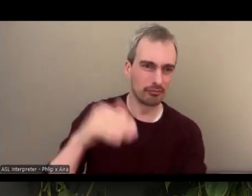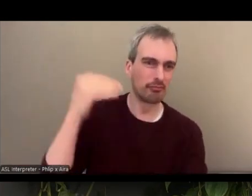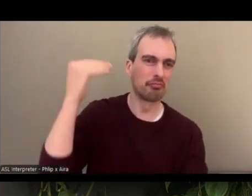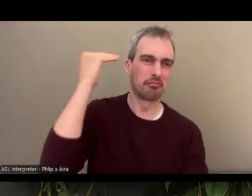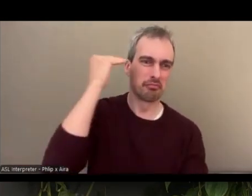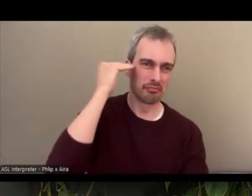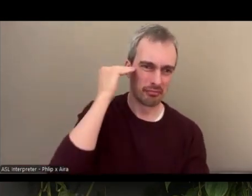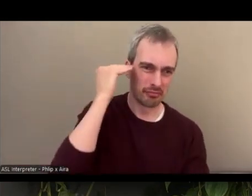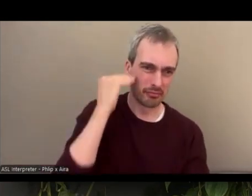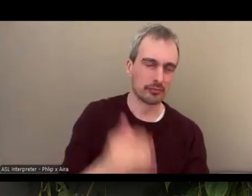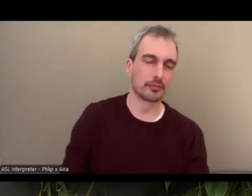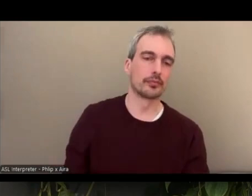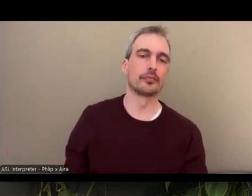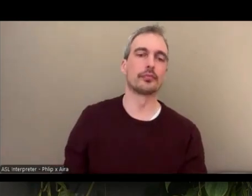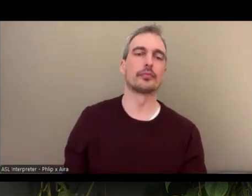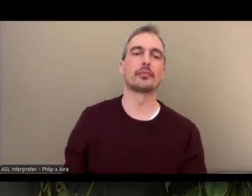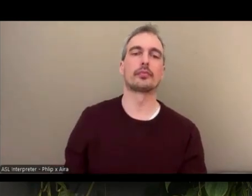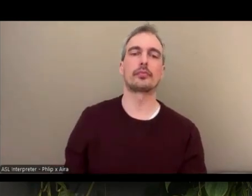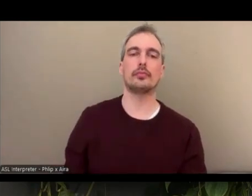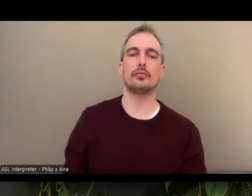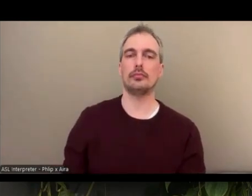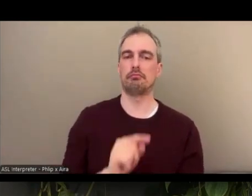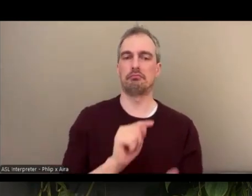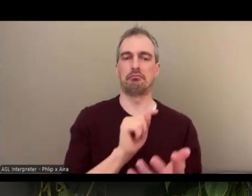And there are automated tools